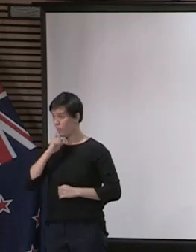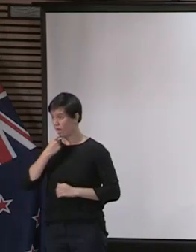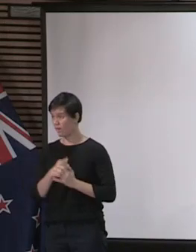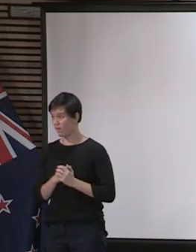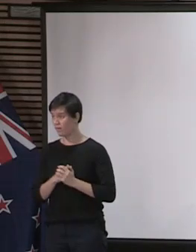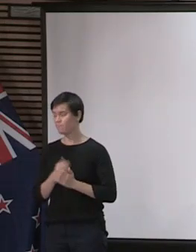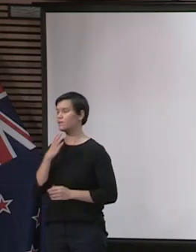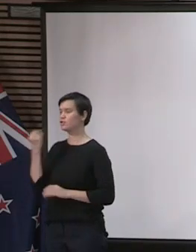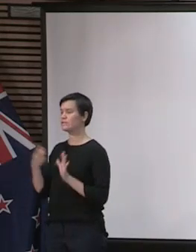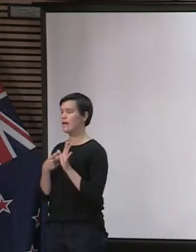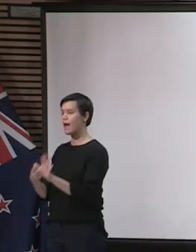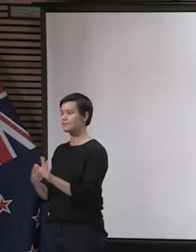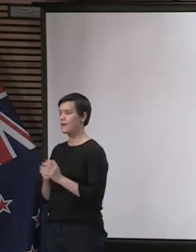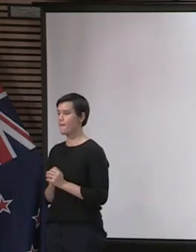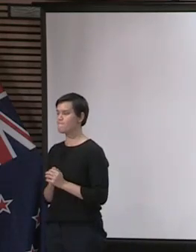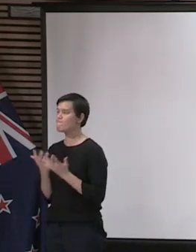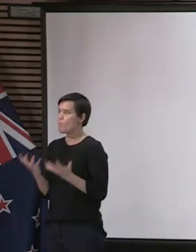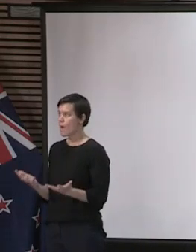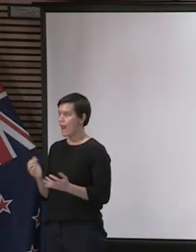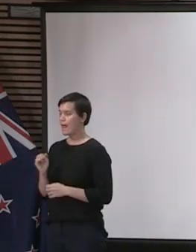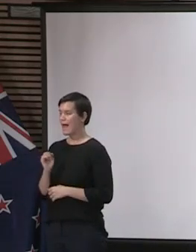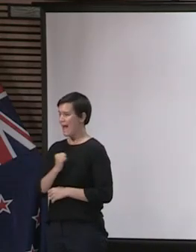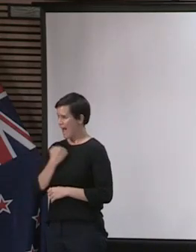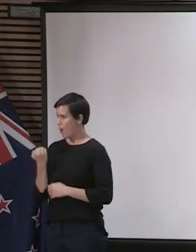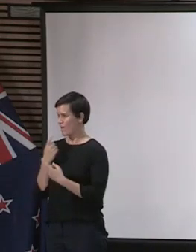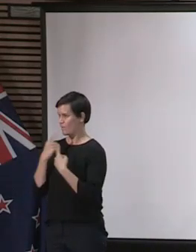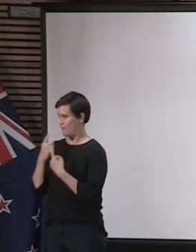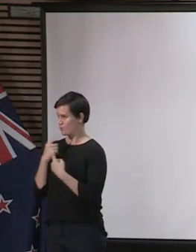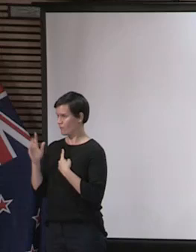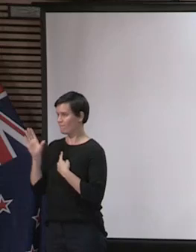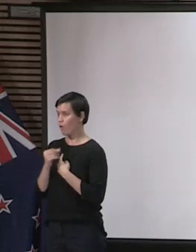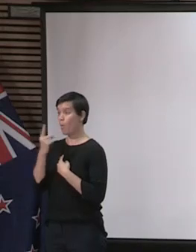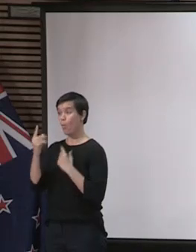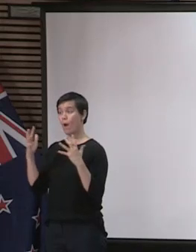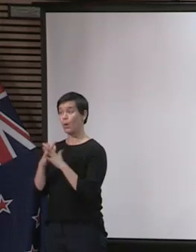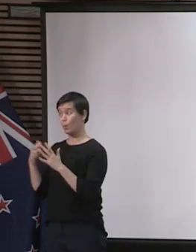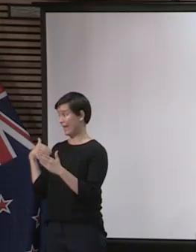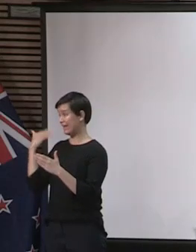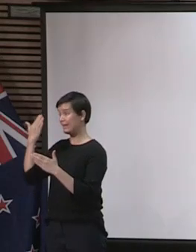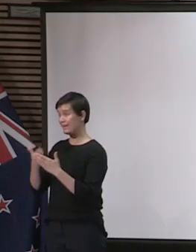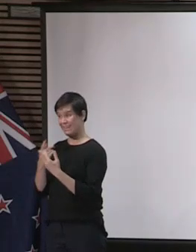that...? PRIME MINISTER JACINDA ARDERN: I will hand over to Dr